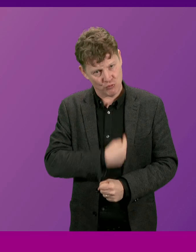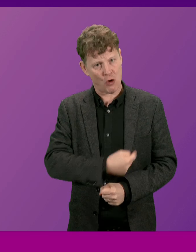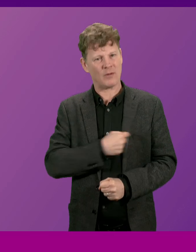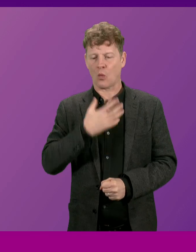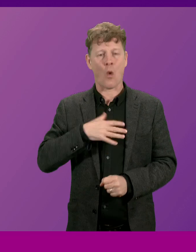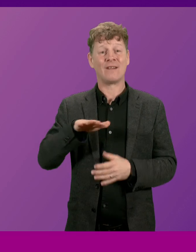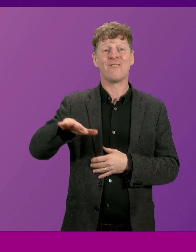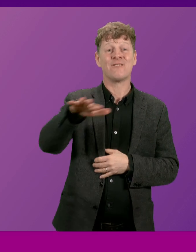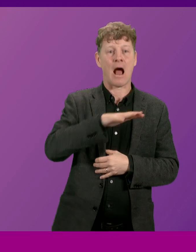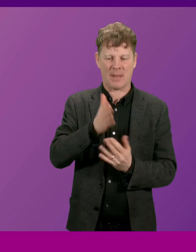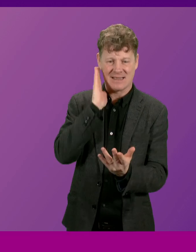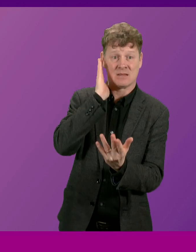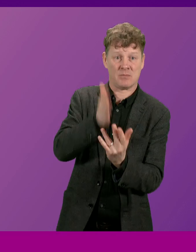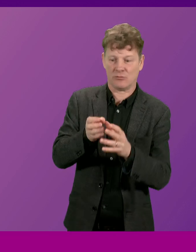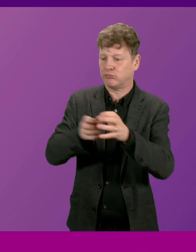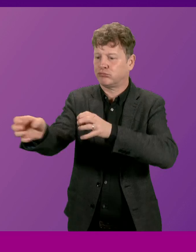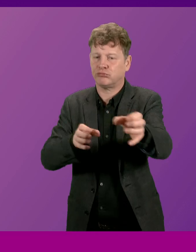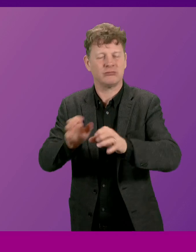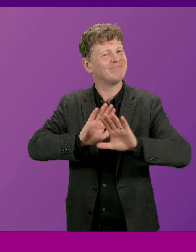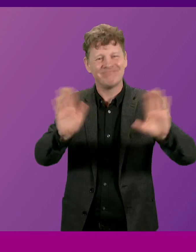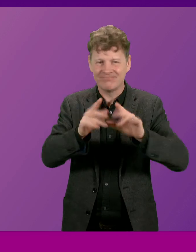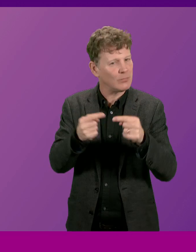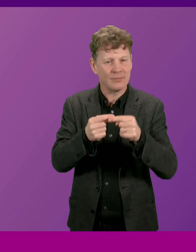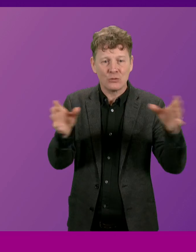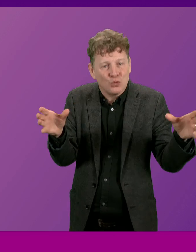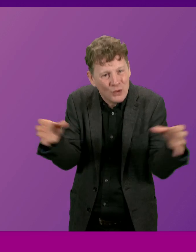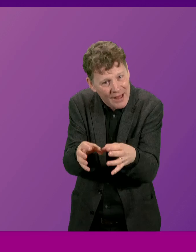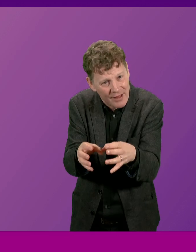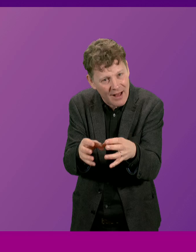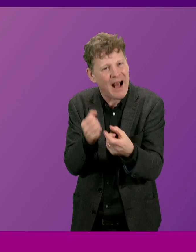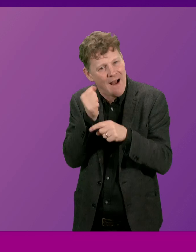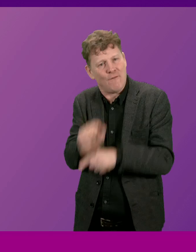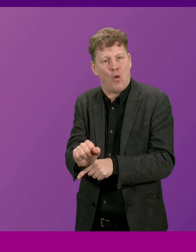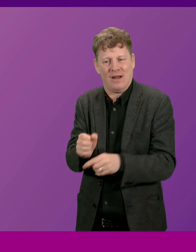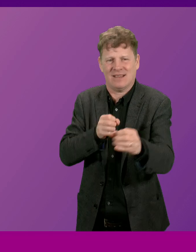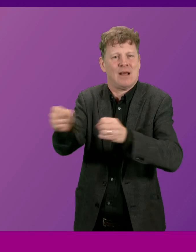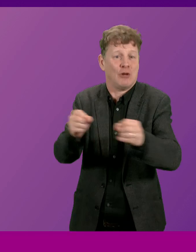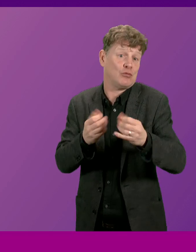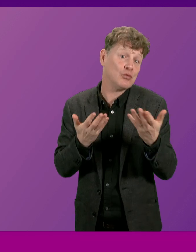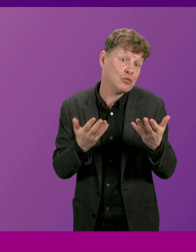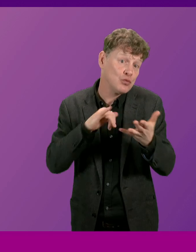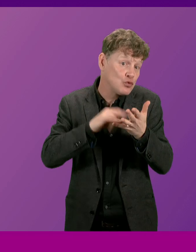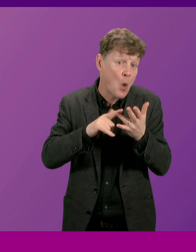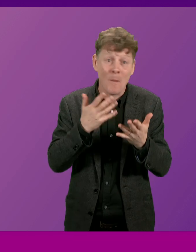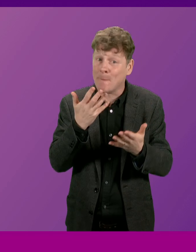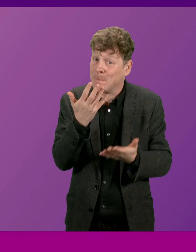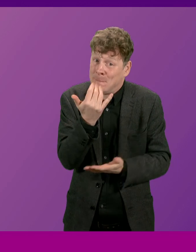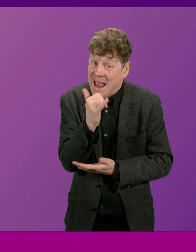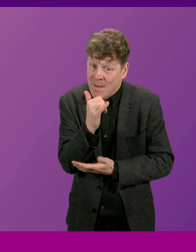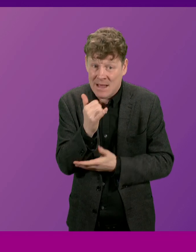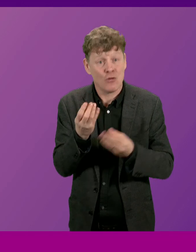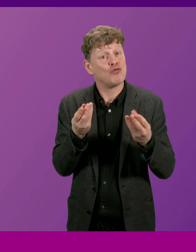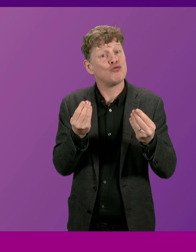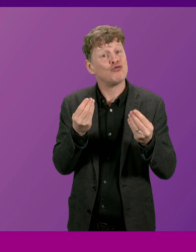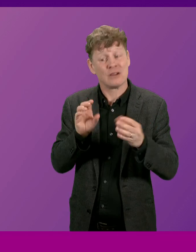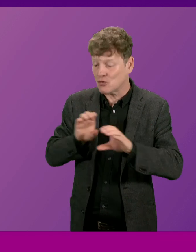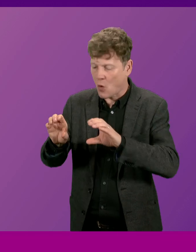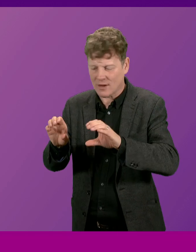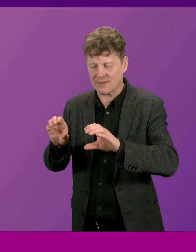together and to avoid separating them. There may be a shift to putting more resources into